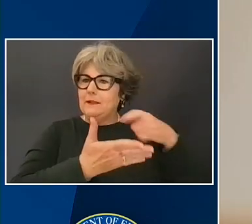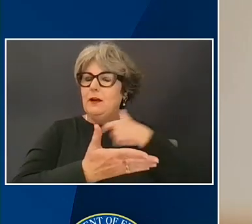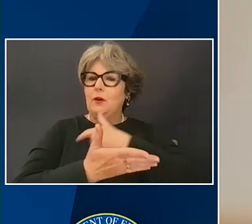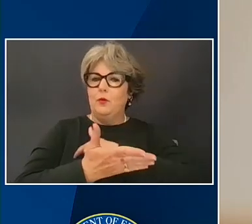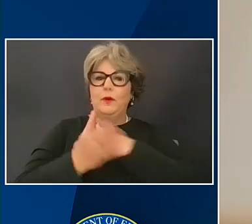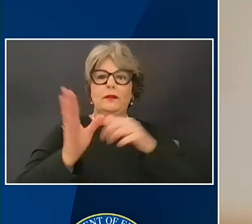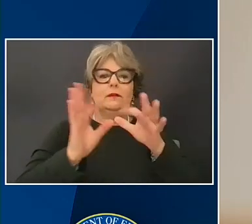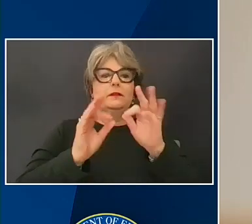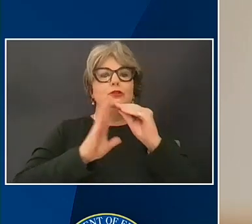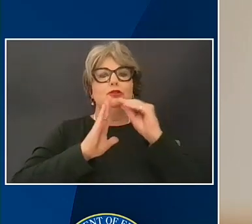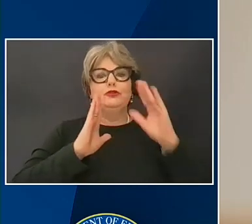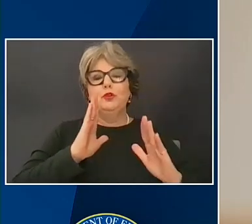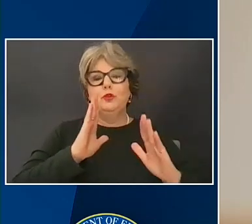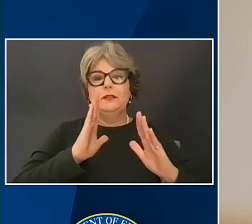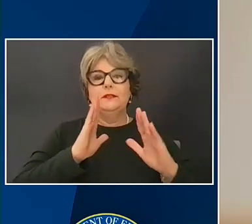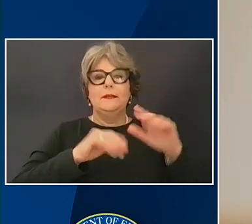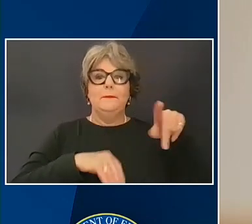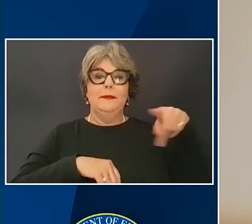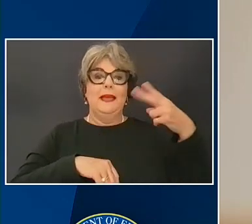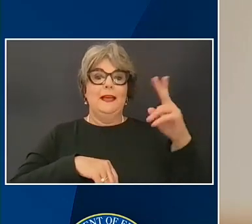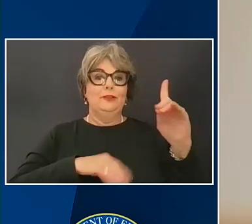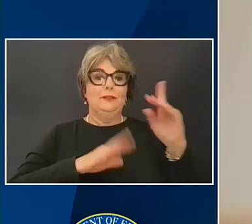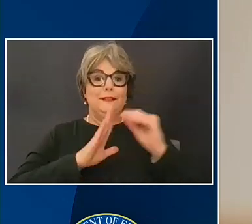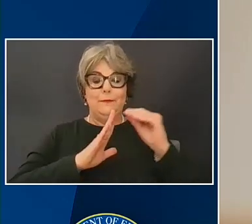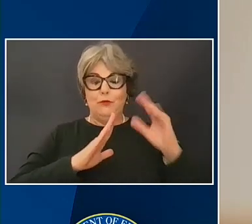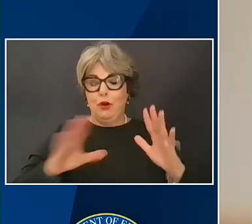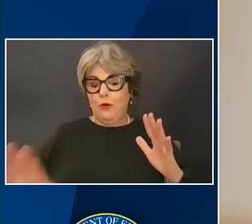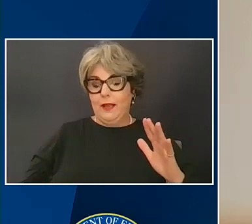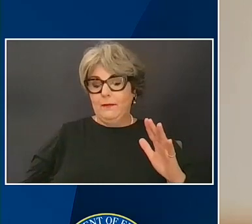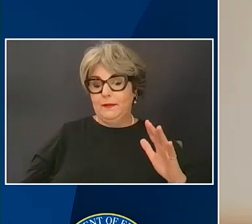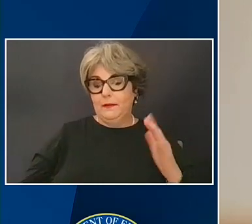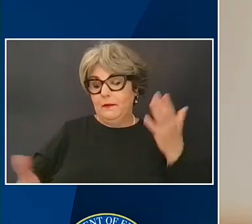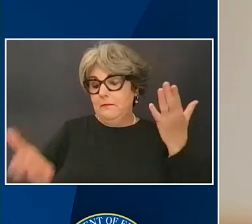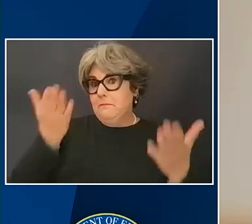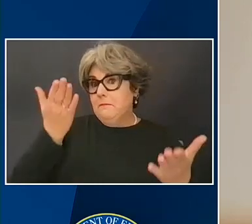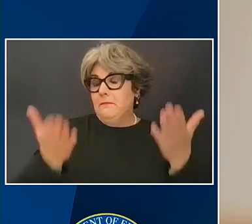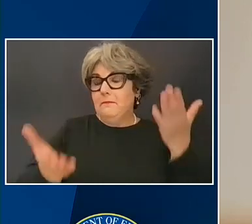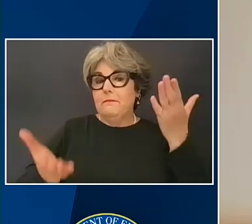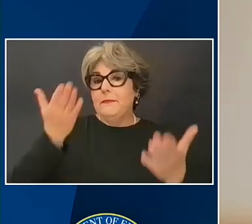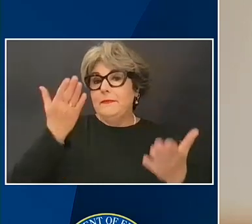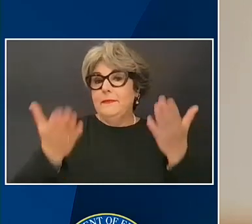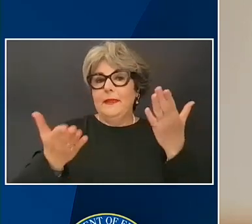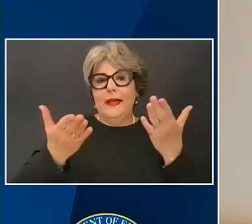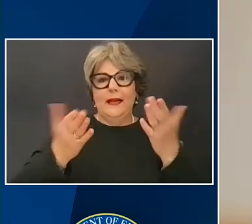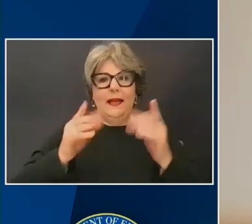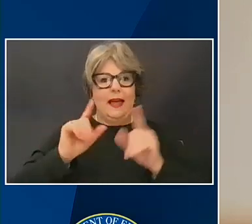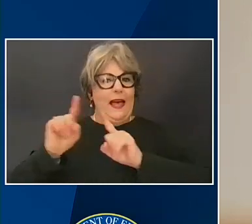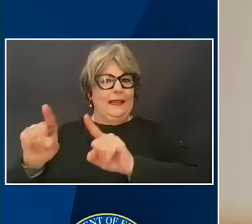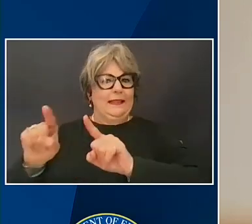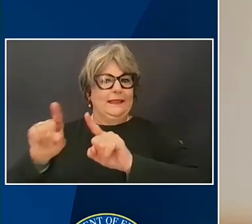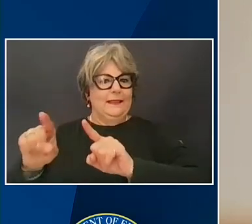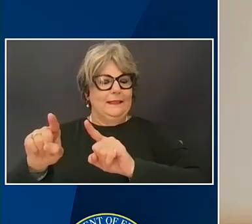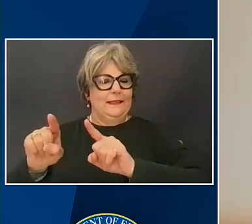example, in Ph.D. programs who may- how was attendance to apply to a student in a